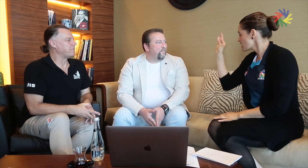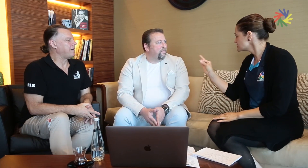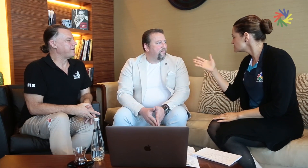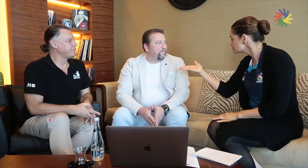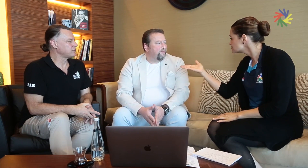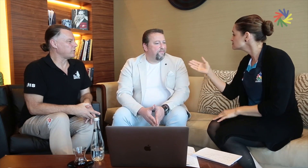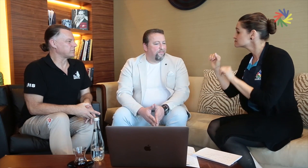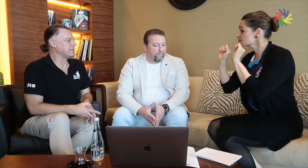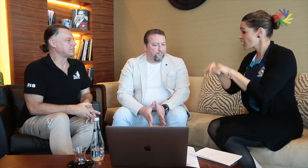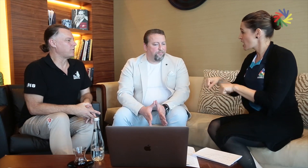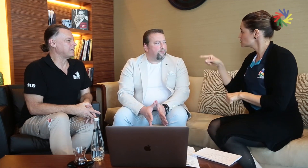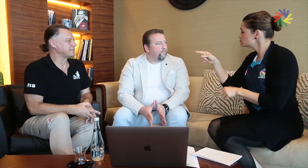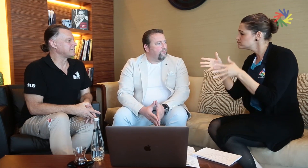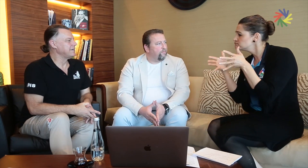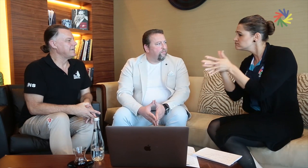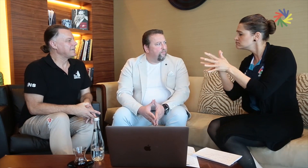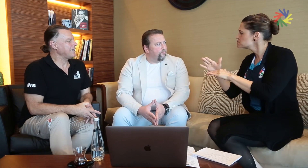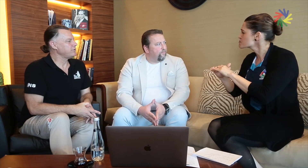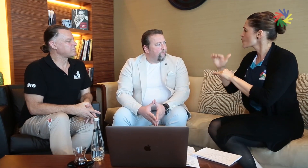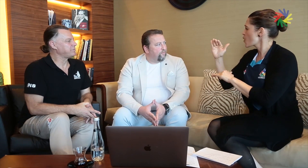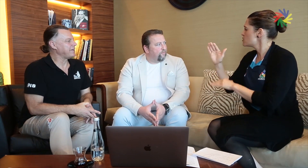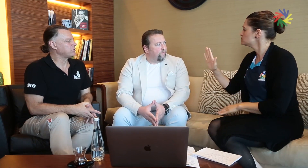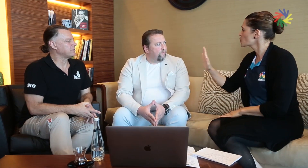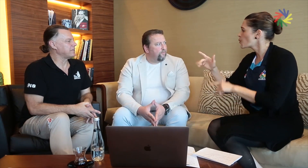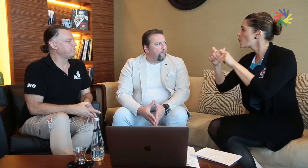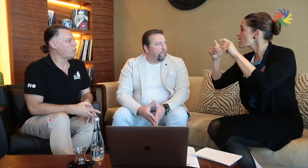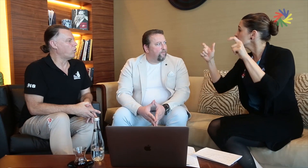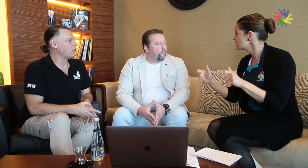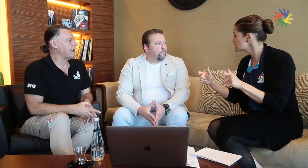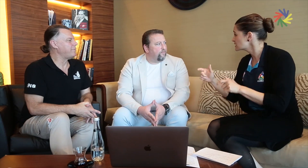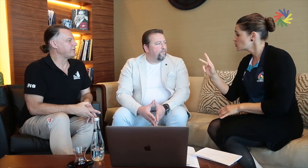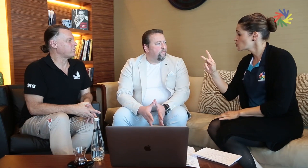Can you tell me more about your company